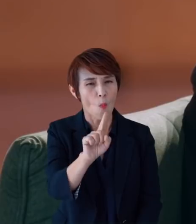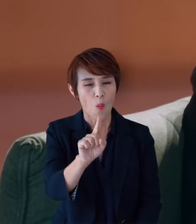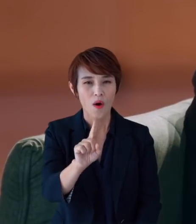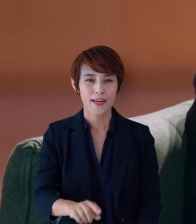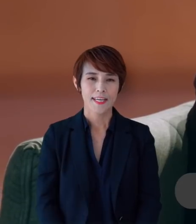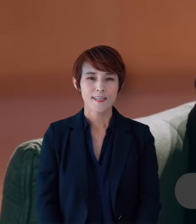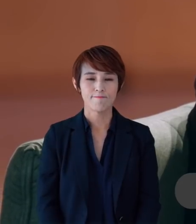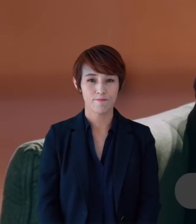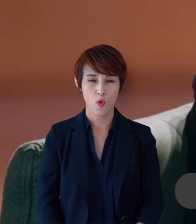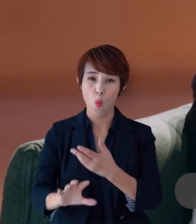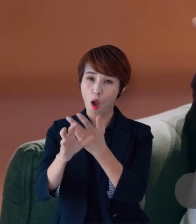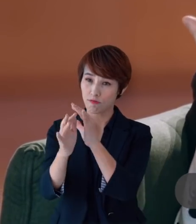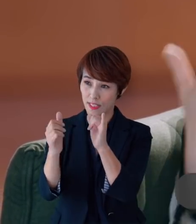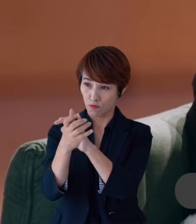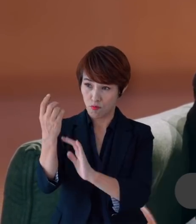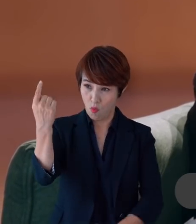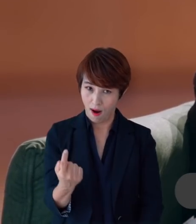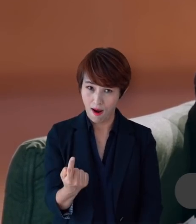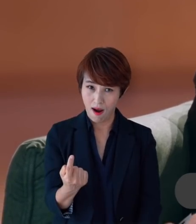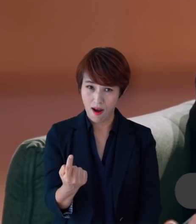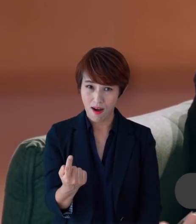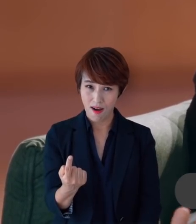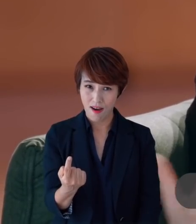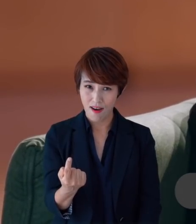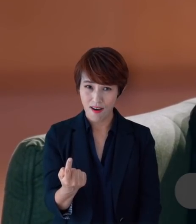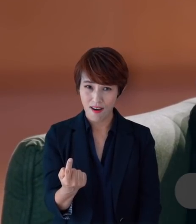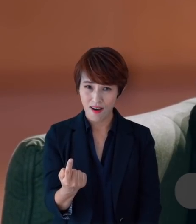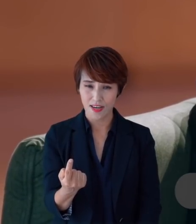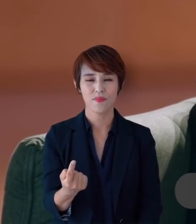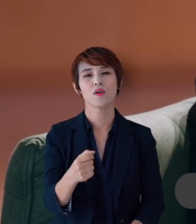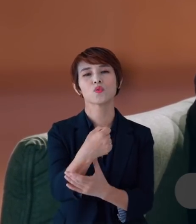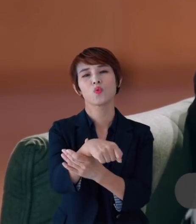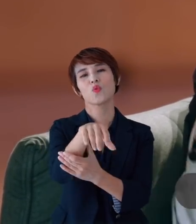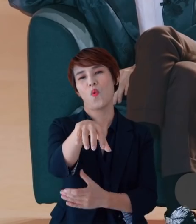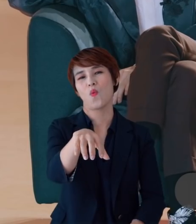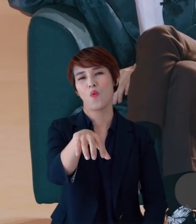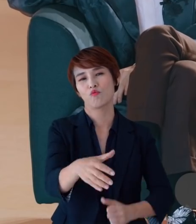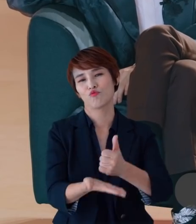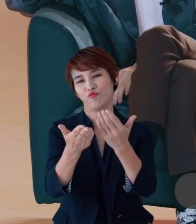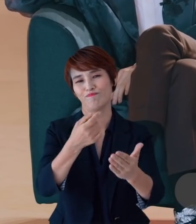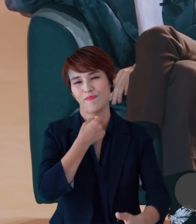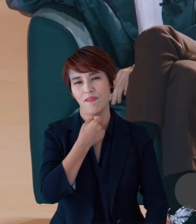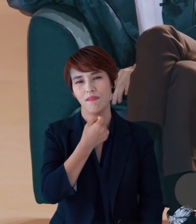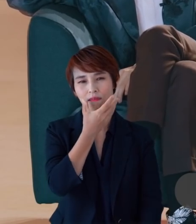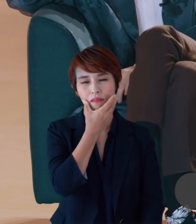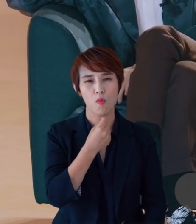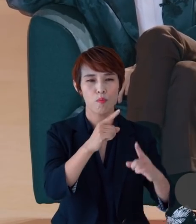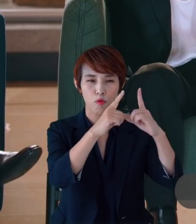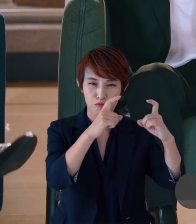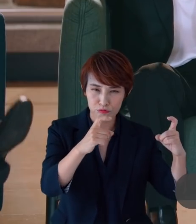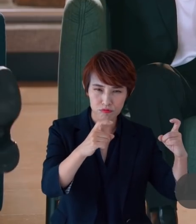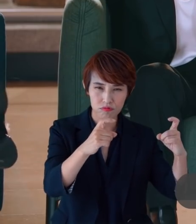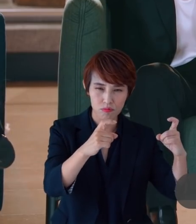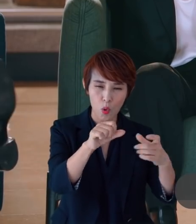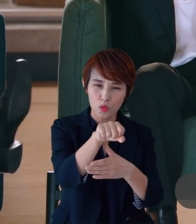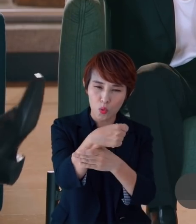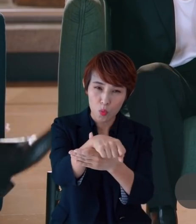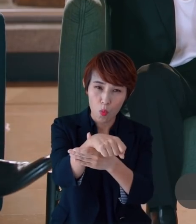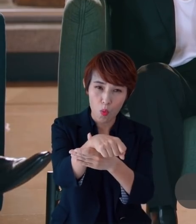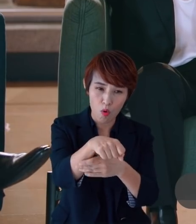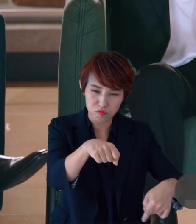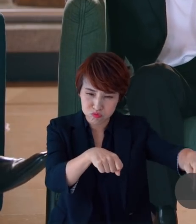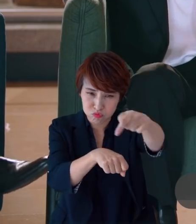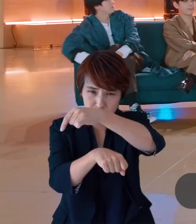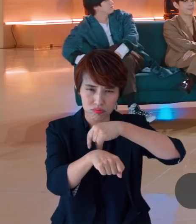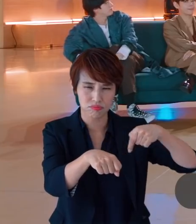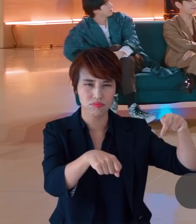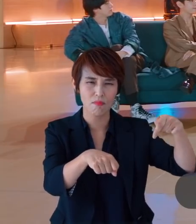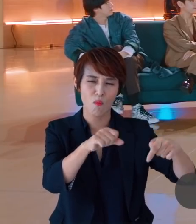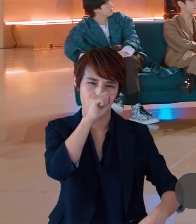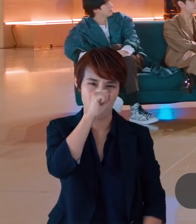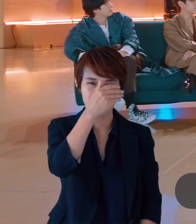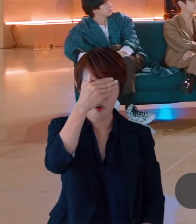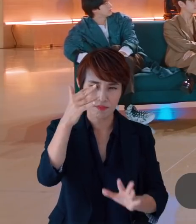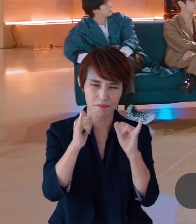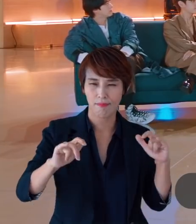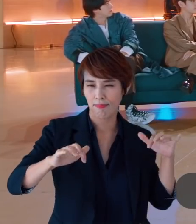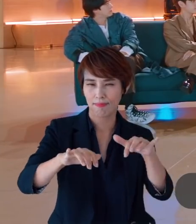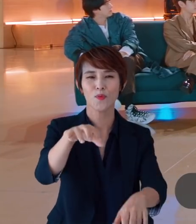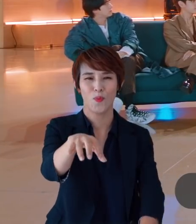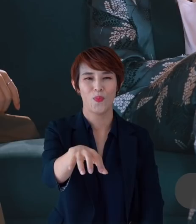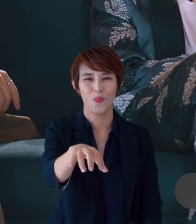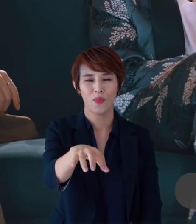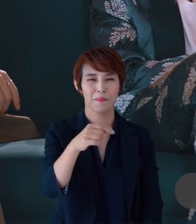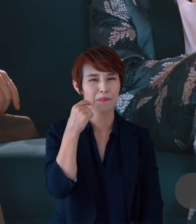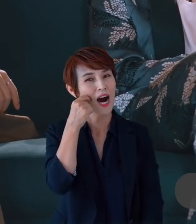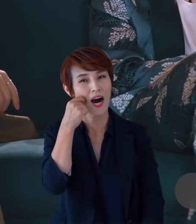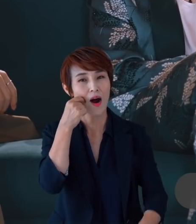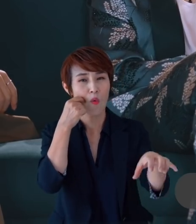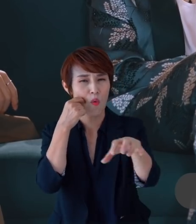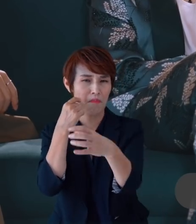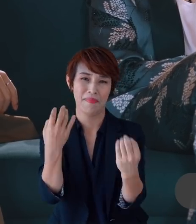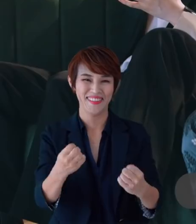If I had foreign friends coming to visit, I would recommend Jongno, along with Gyeongbokgung Palace. Especially these days, a lot of the younger crowds visit the area and there are a bunch of hot spots nearby.